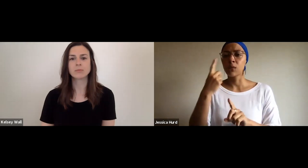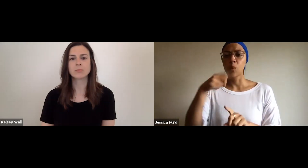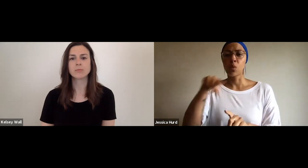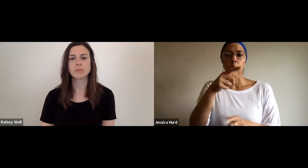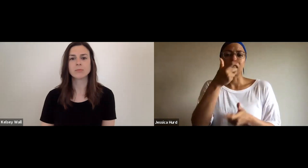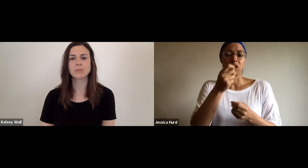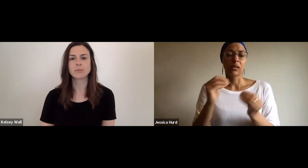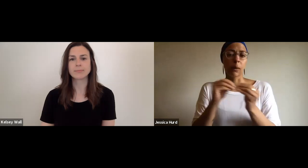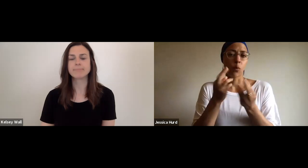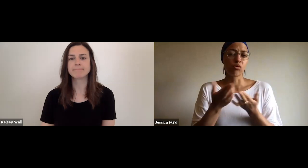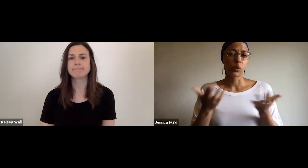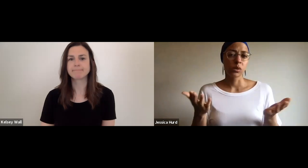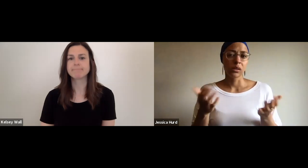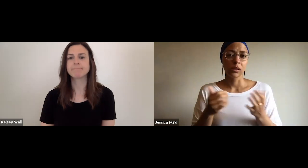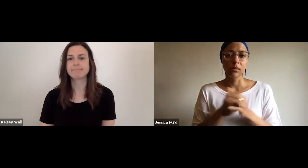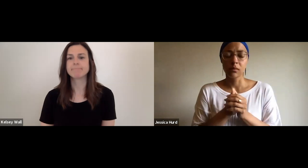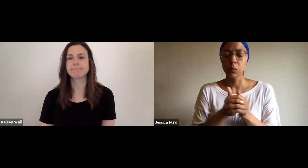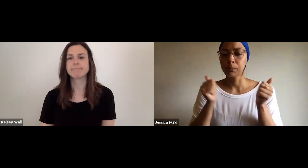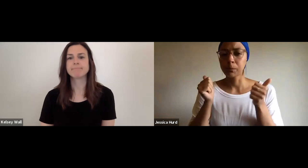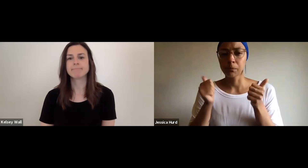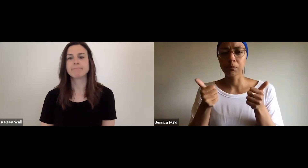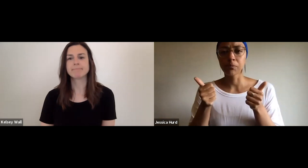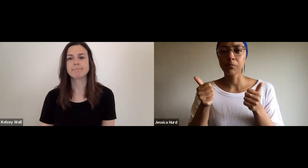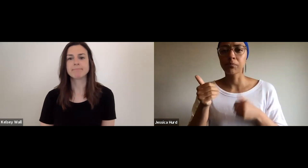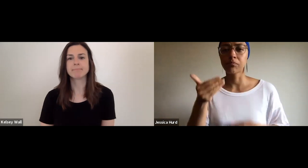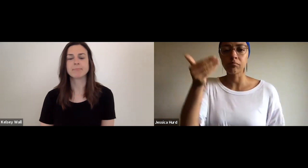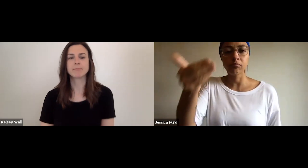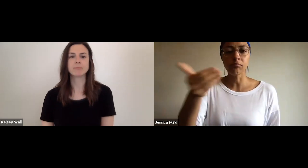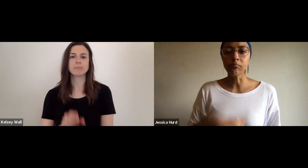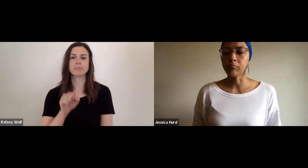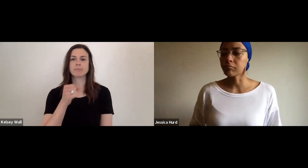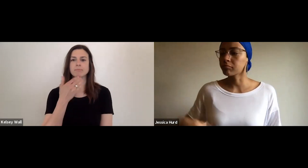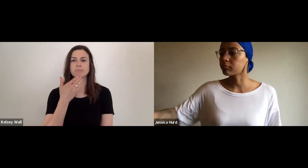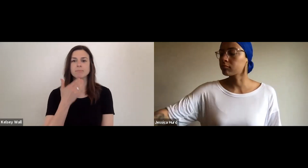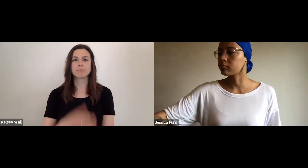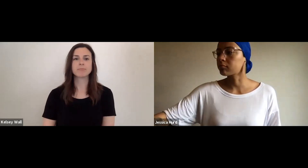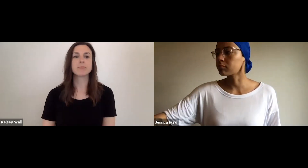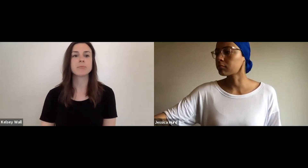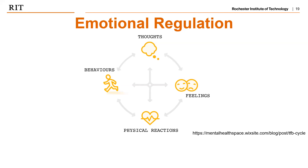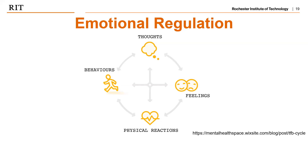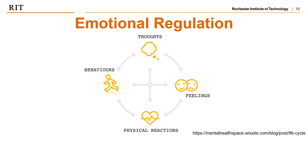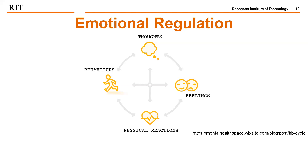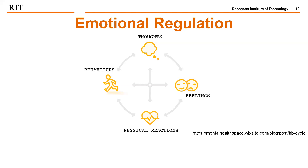Oh, sorry, sometimes people don't have access to some of these things, and that's why their pillars and foundations aren't as strong